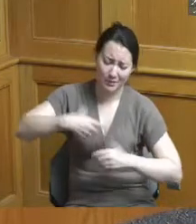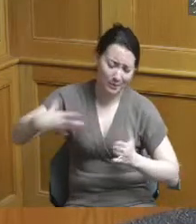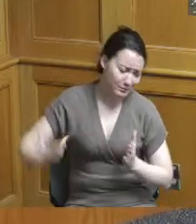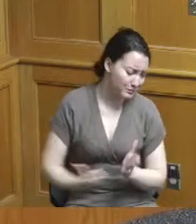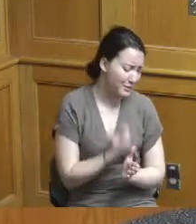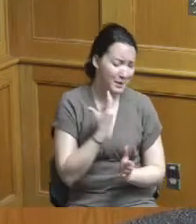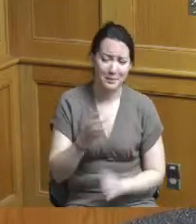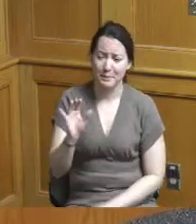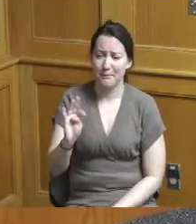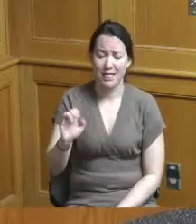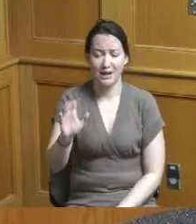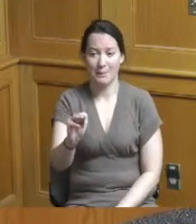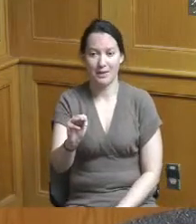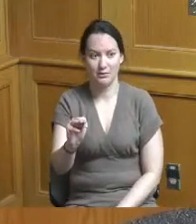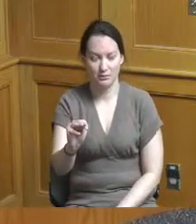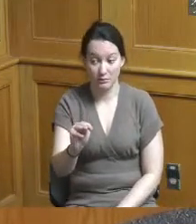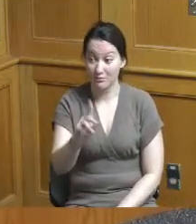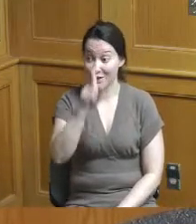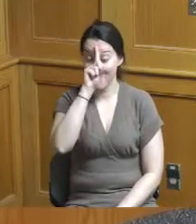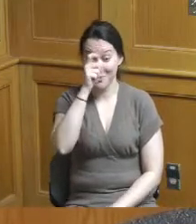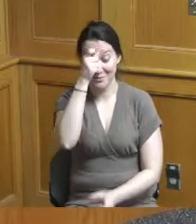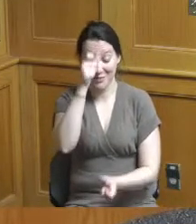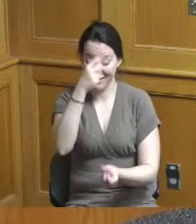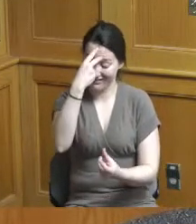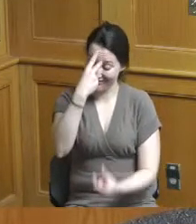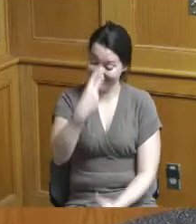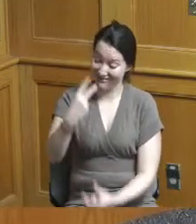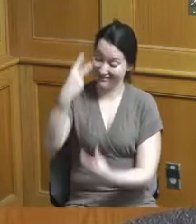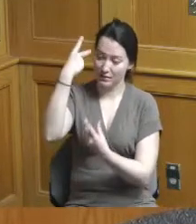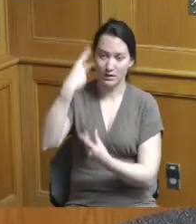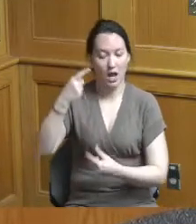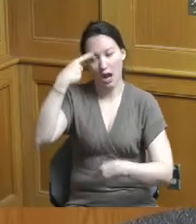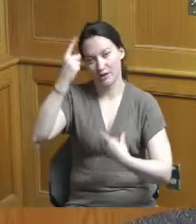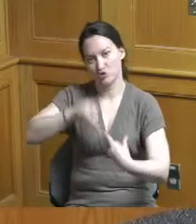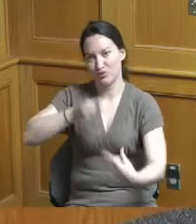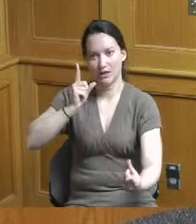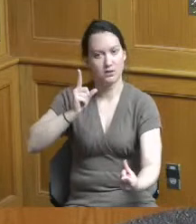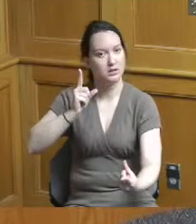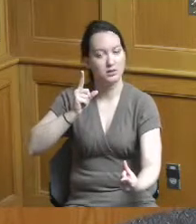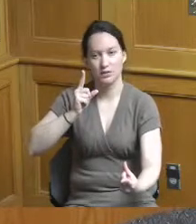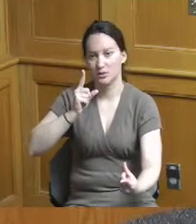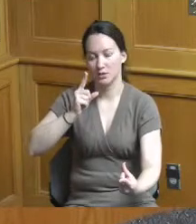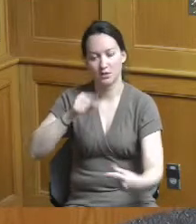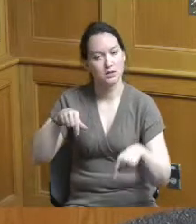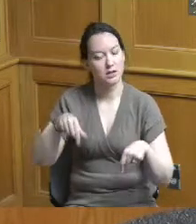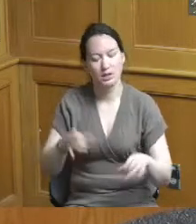Millennium and I remember stating that I did not agree and this is the worst real estate